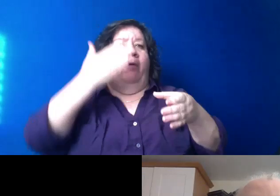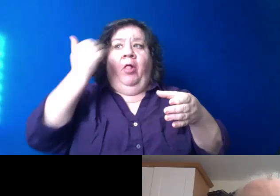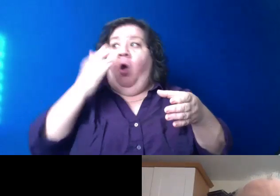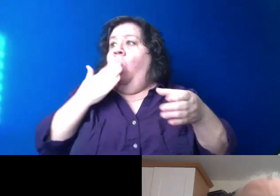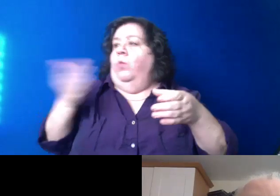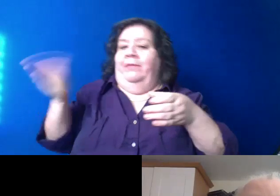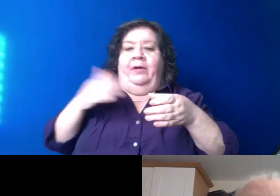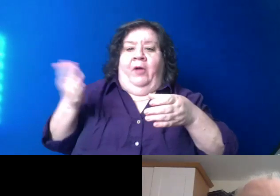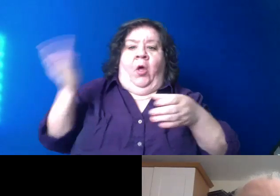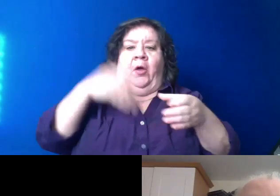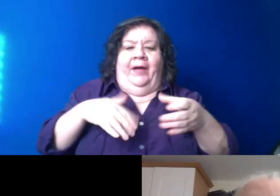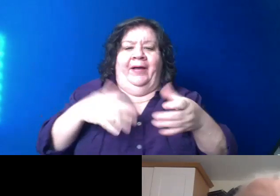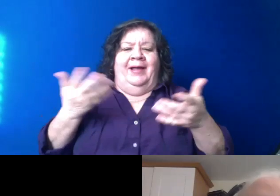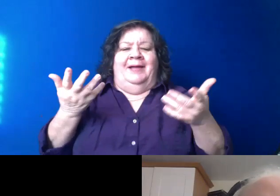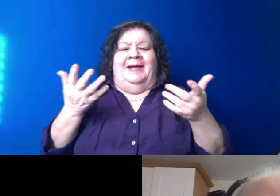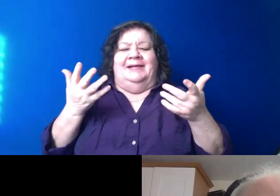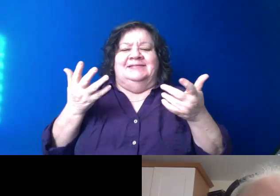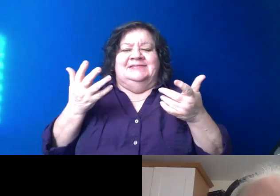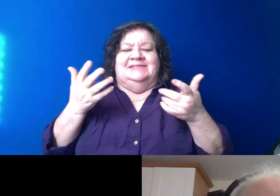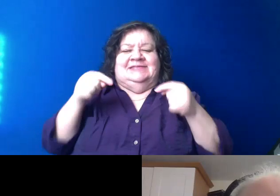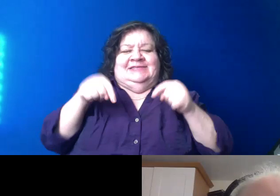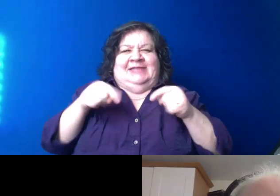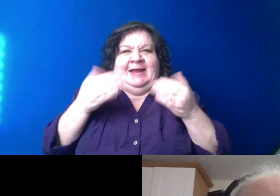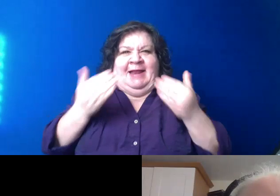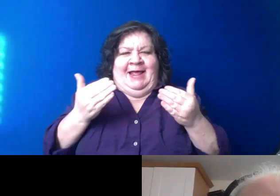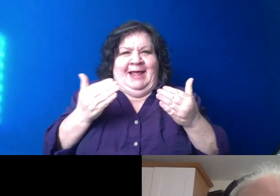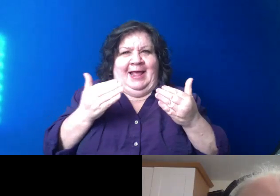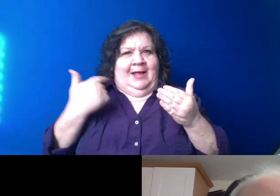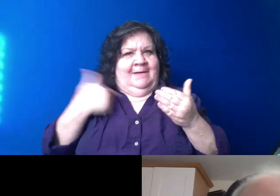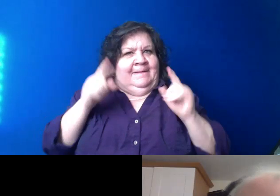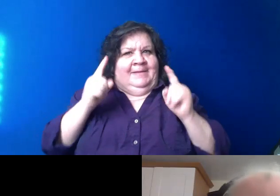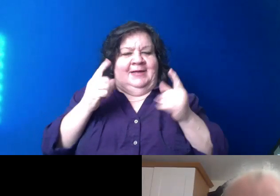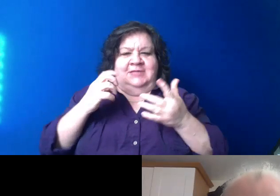that it becomes part of the the climate process going forward and yeah it's just from my side